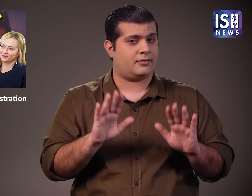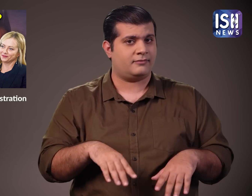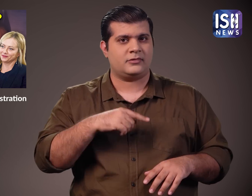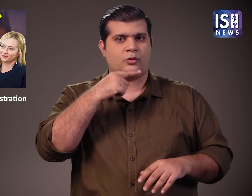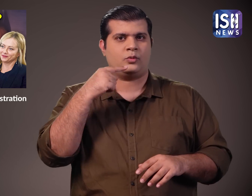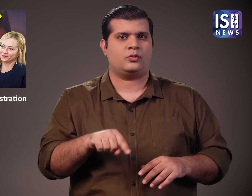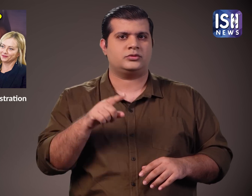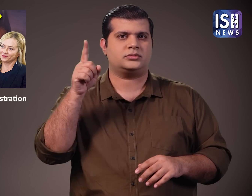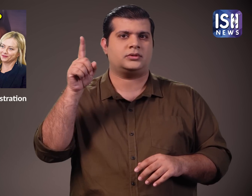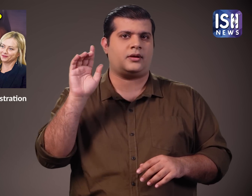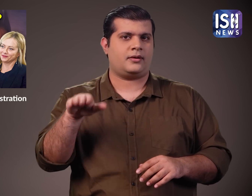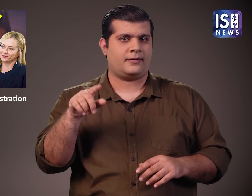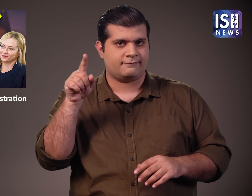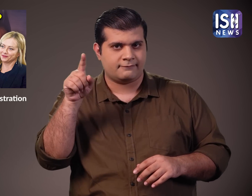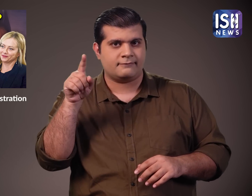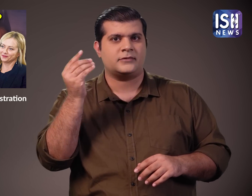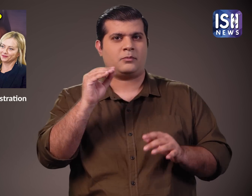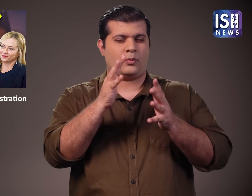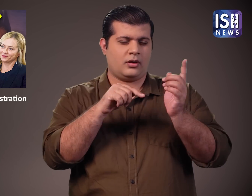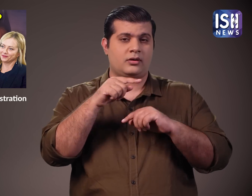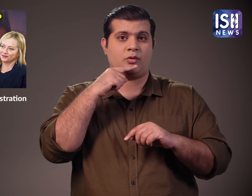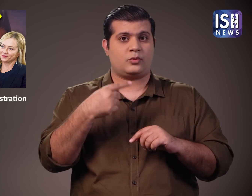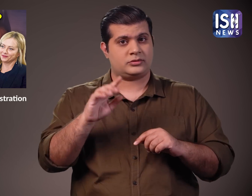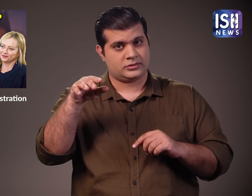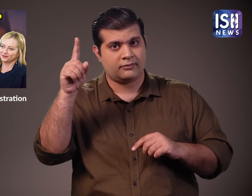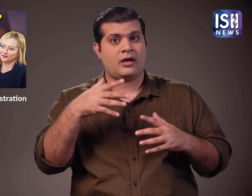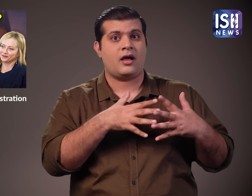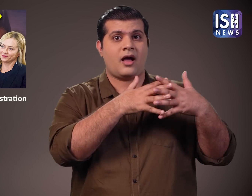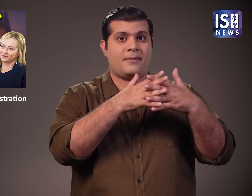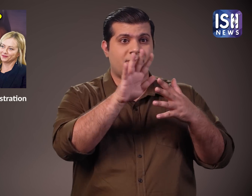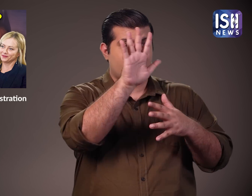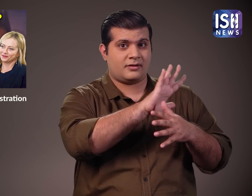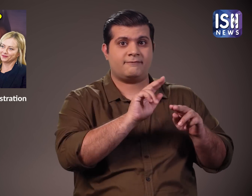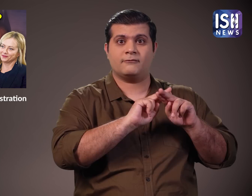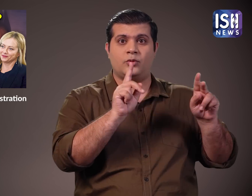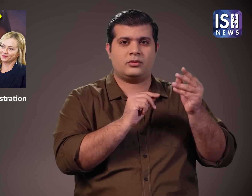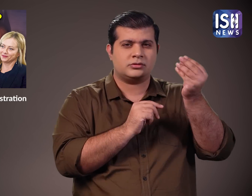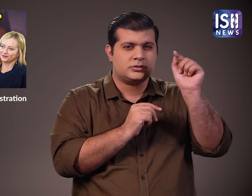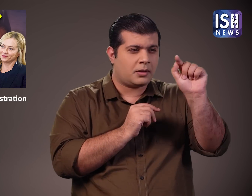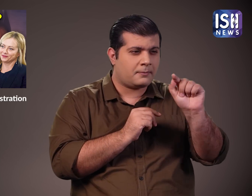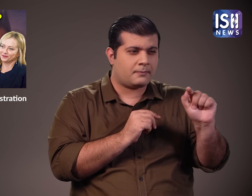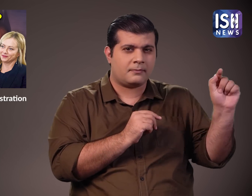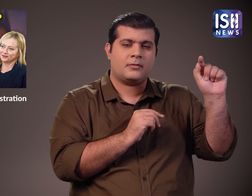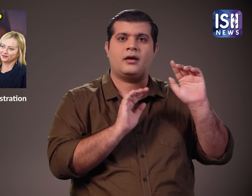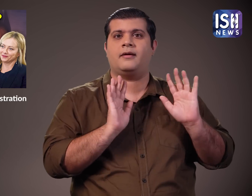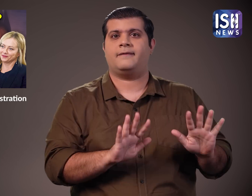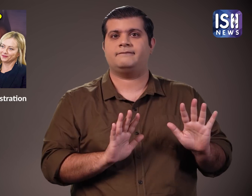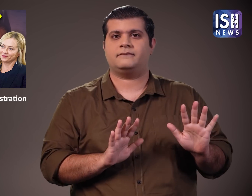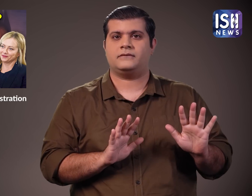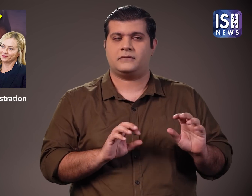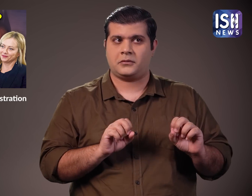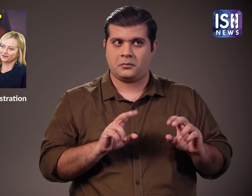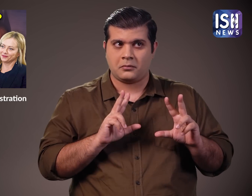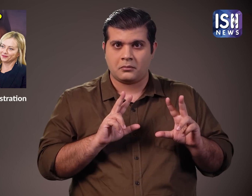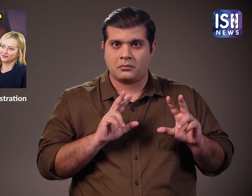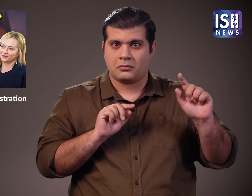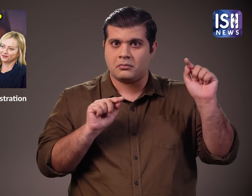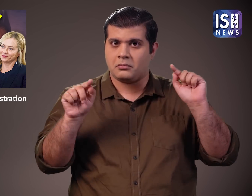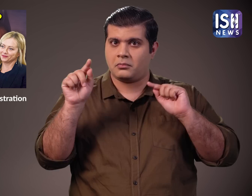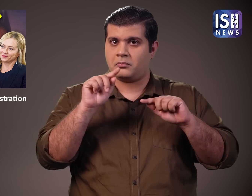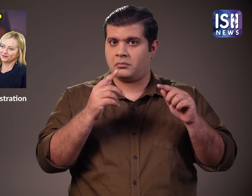Yes! It is legal in Russia and some states in the US. That's surprising!